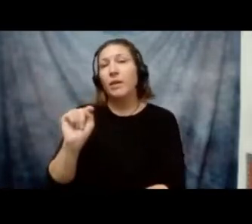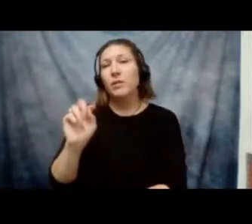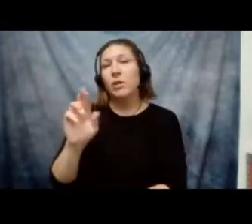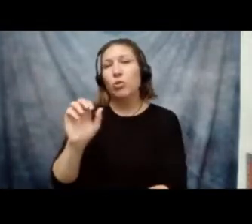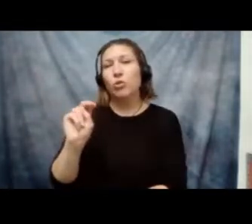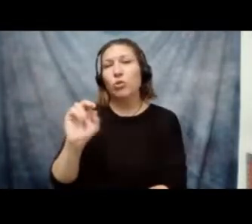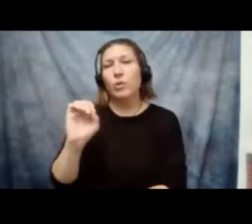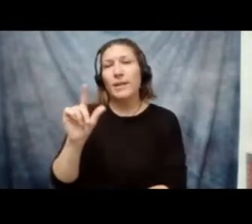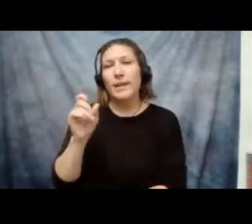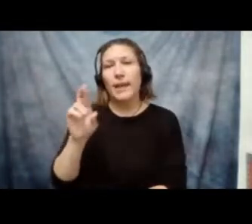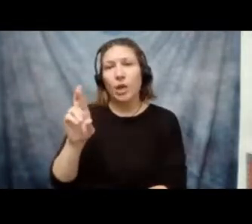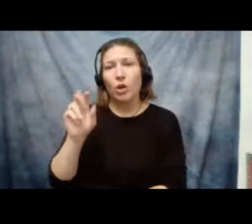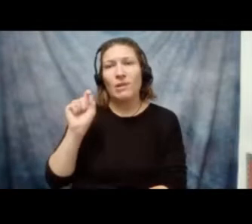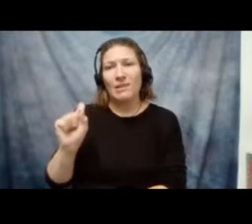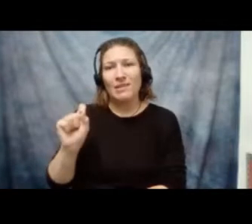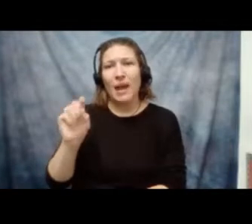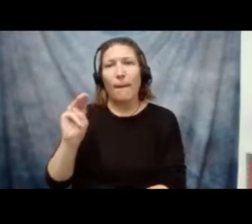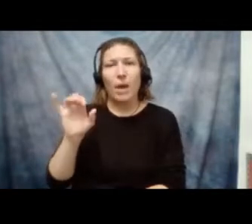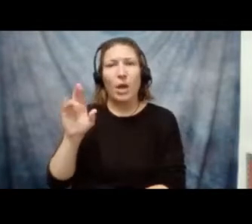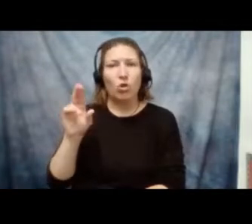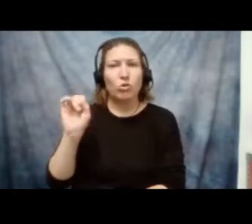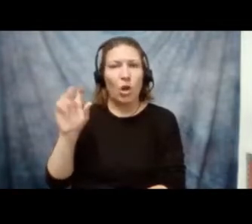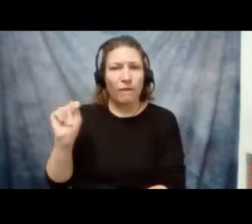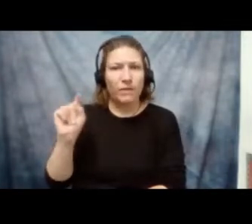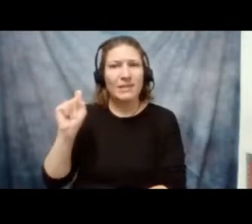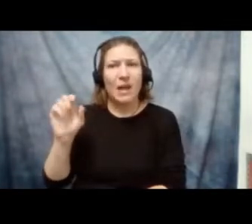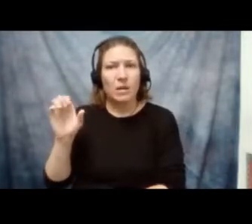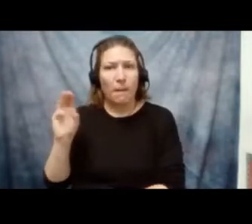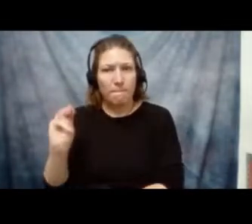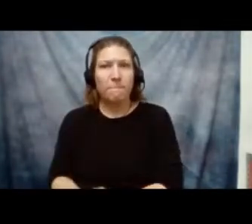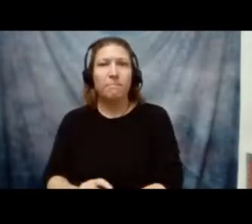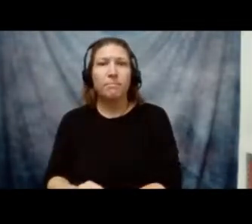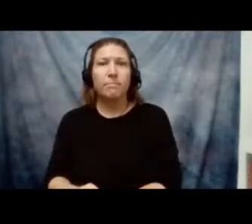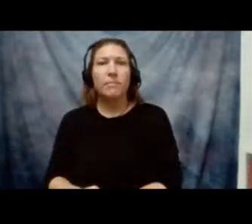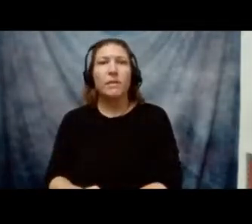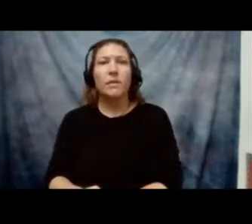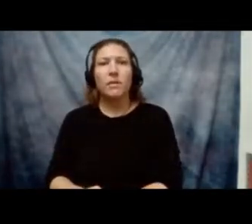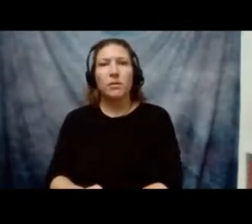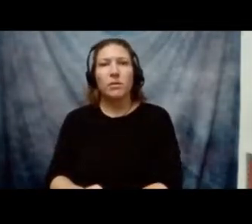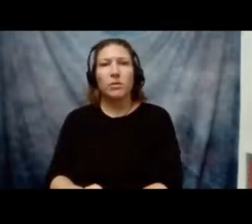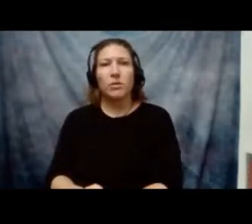start conversation so my language here is english and i'm just going to start the conversation